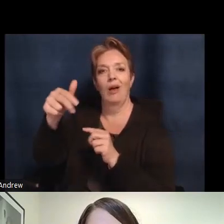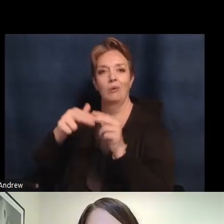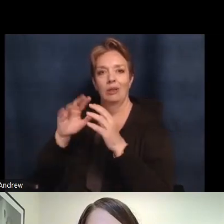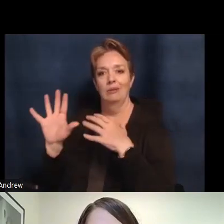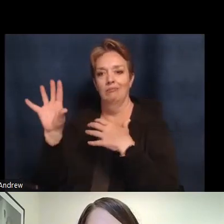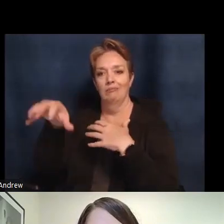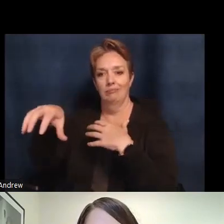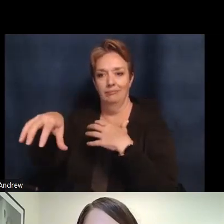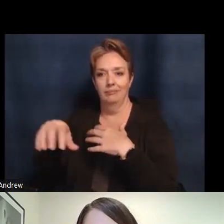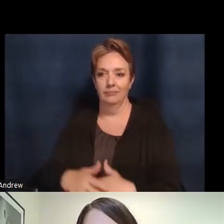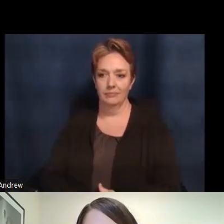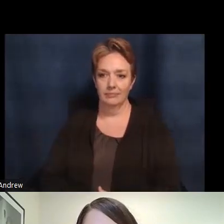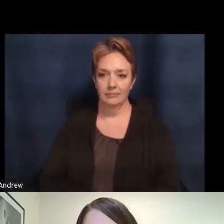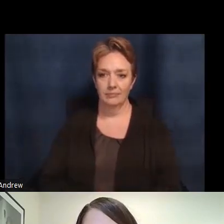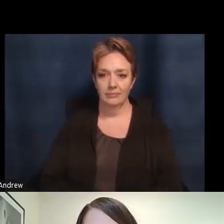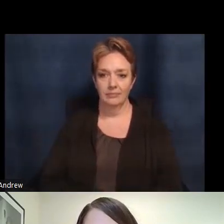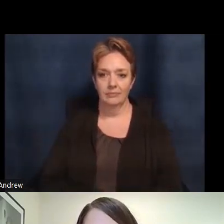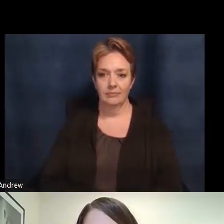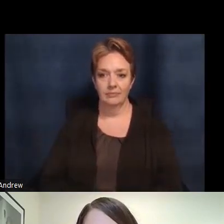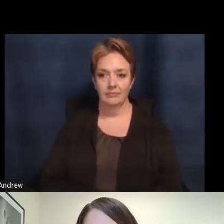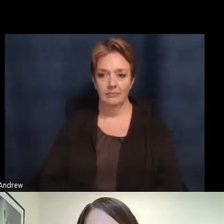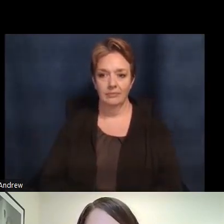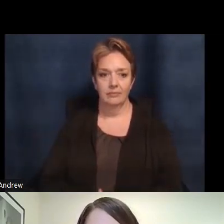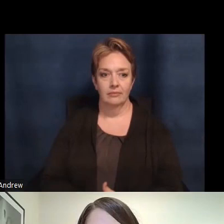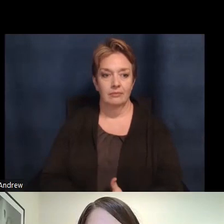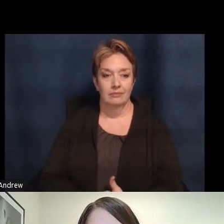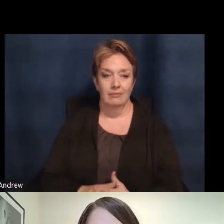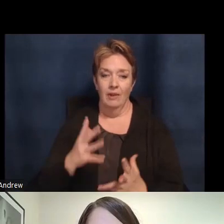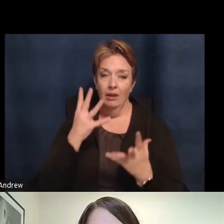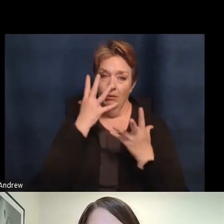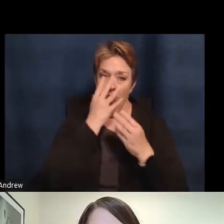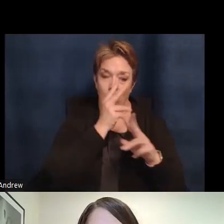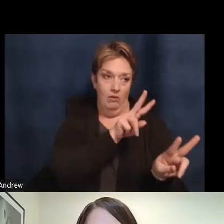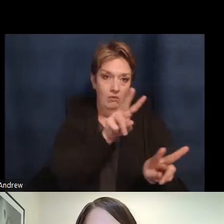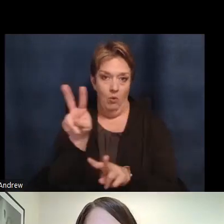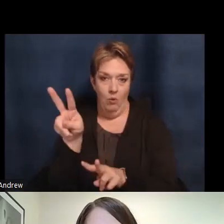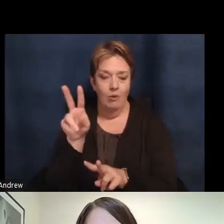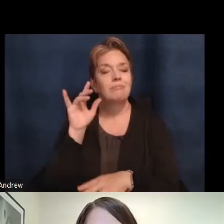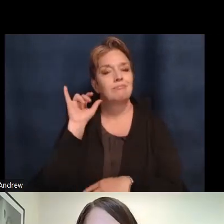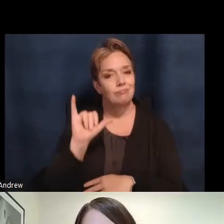And as you can see, it's a spectacular view, which is part of the reason that they decided